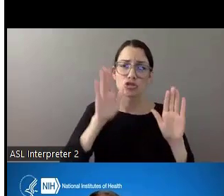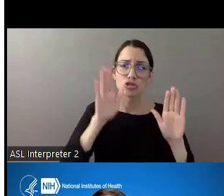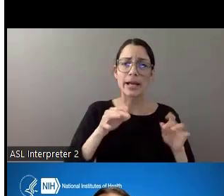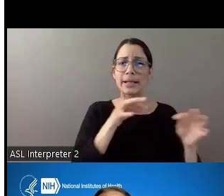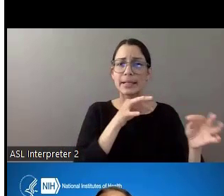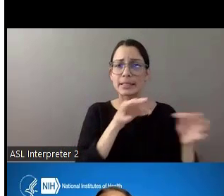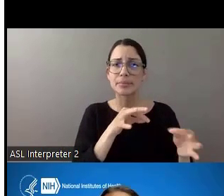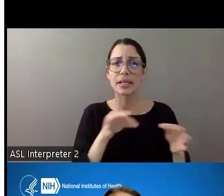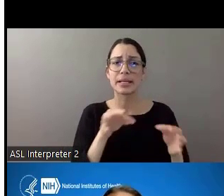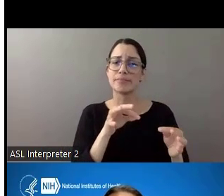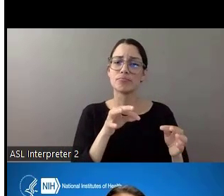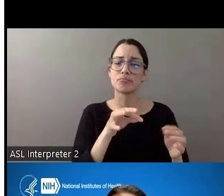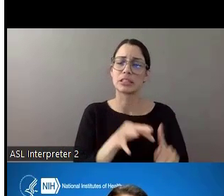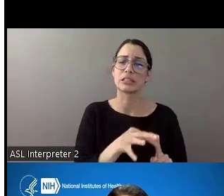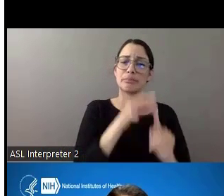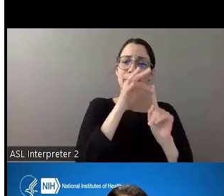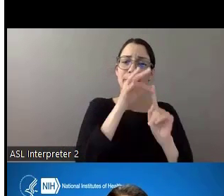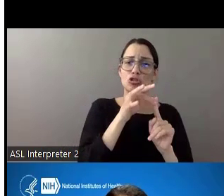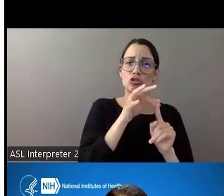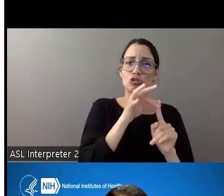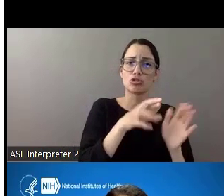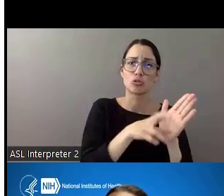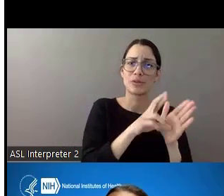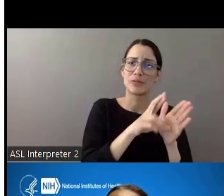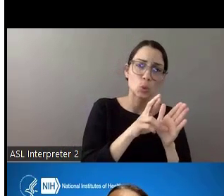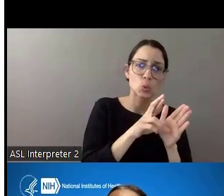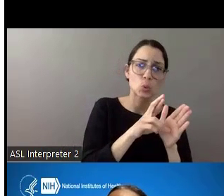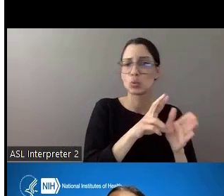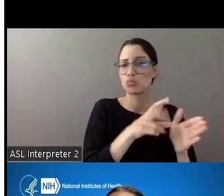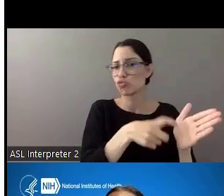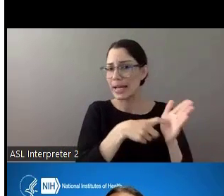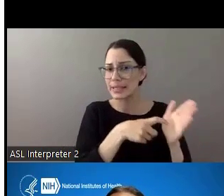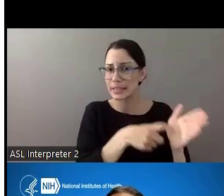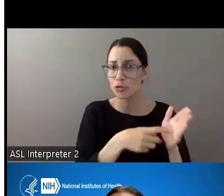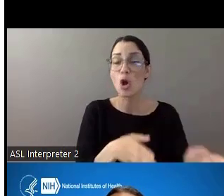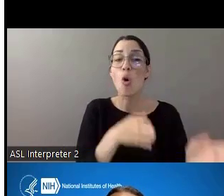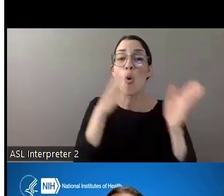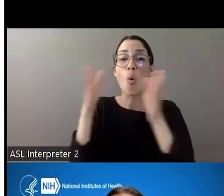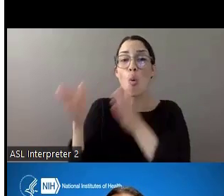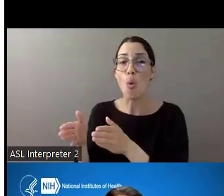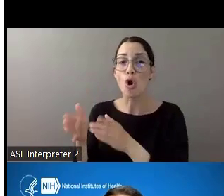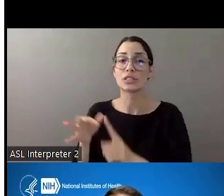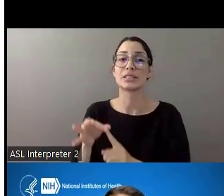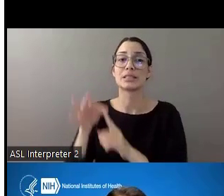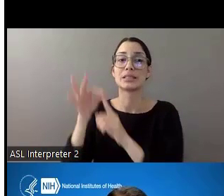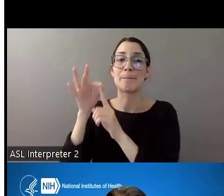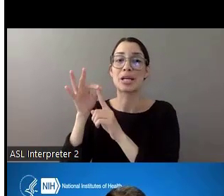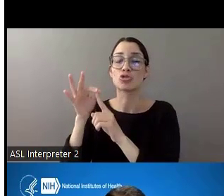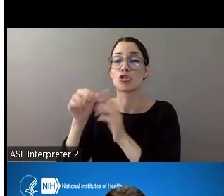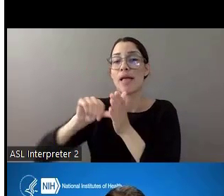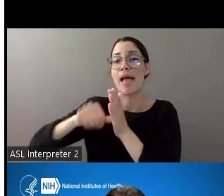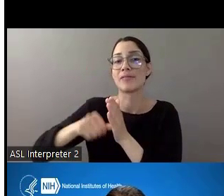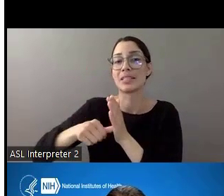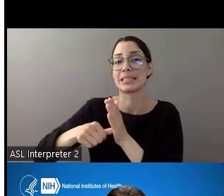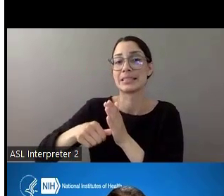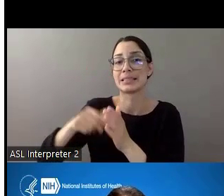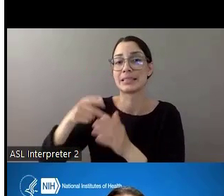or they're in R15 Special Emphasis Panels. If you're interested in requesting a specific study section,